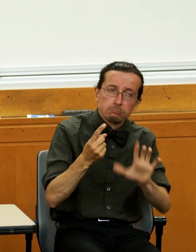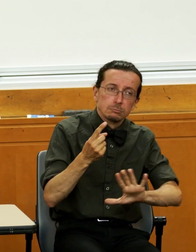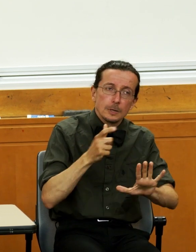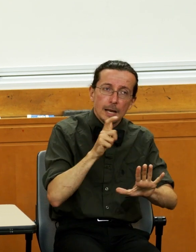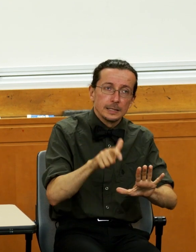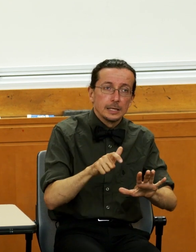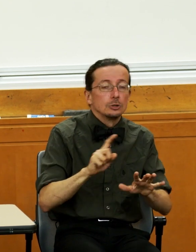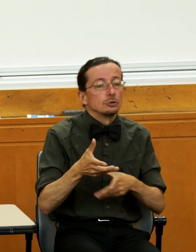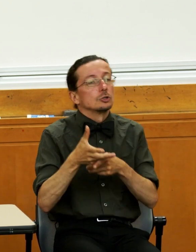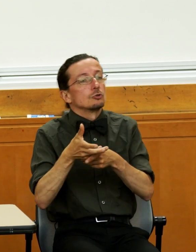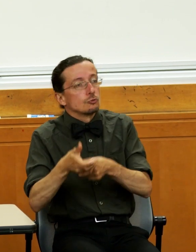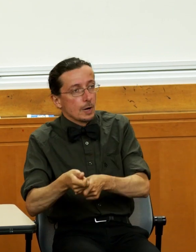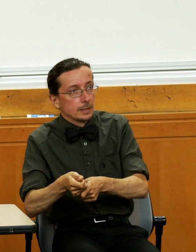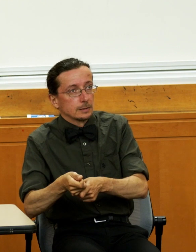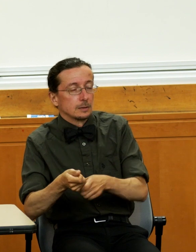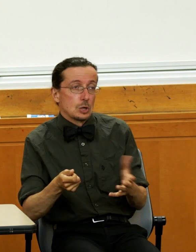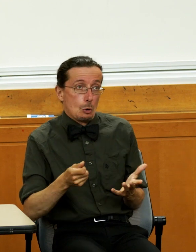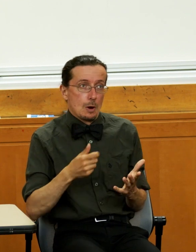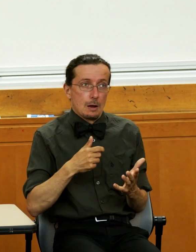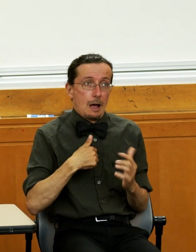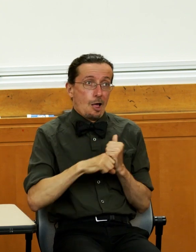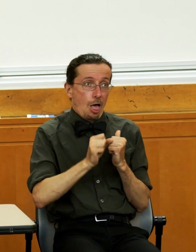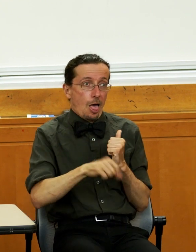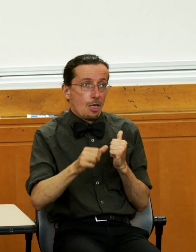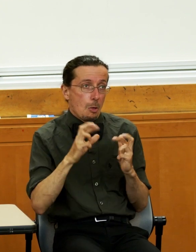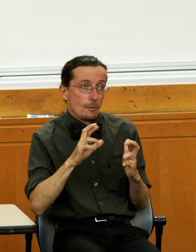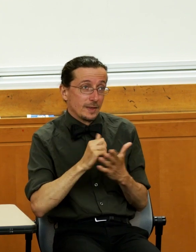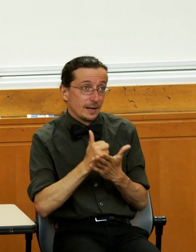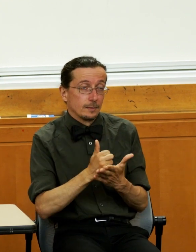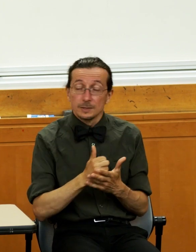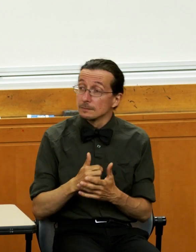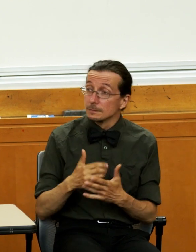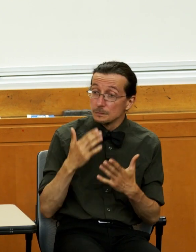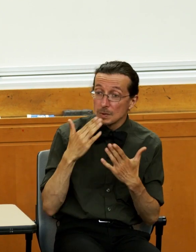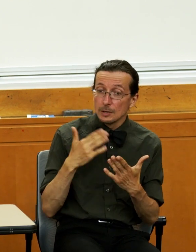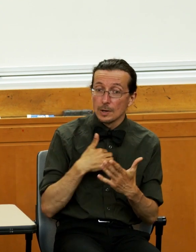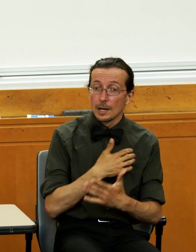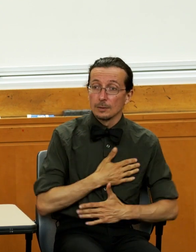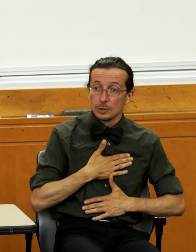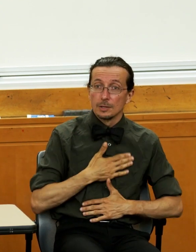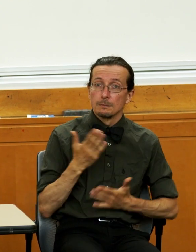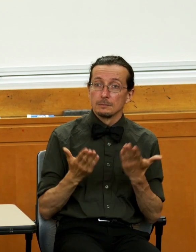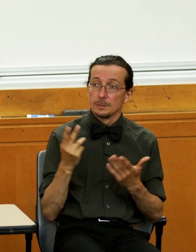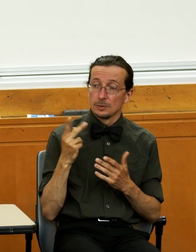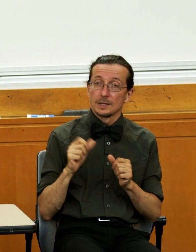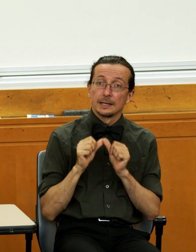So, that's a really long-winded answer, but hopefully it helps. No, thanks. I appreciate that and maybe we can continue the conversation at the next conference.